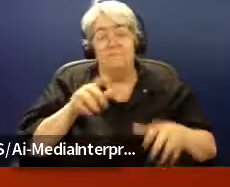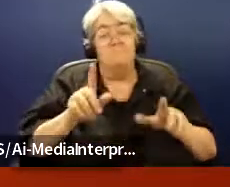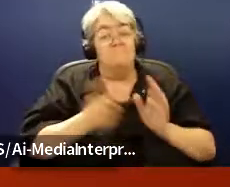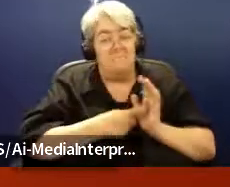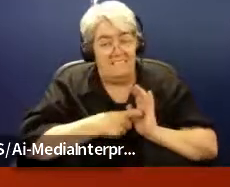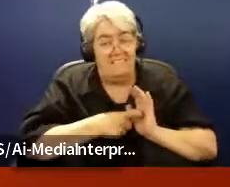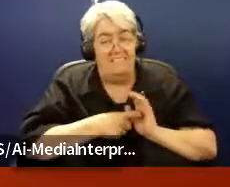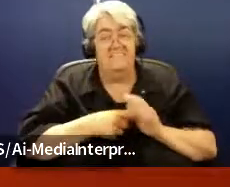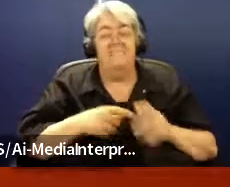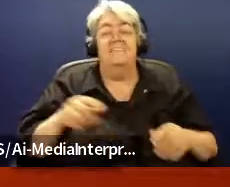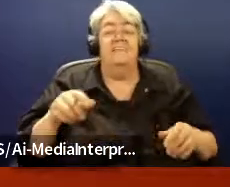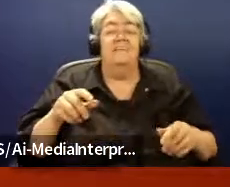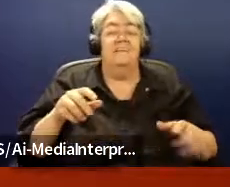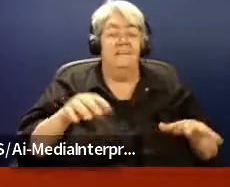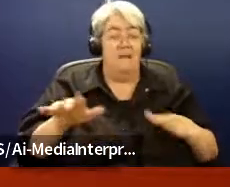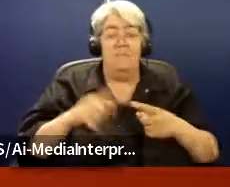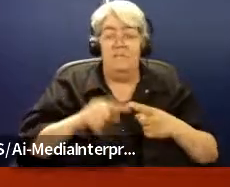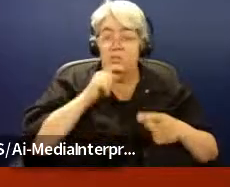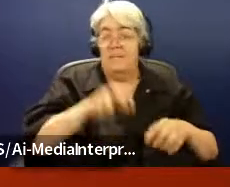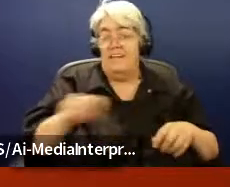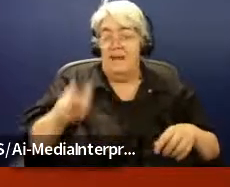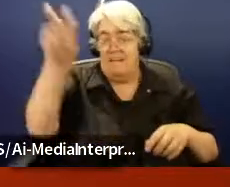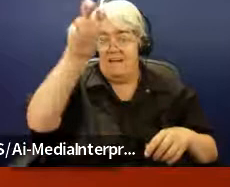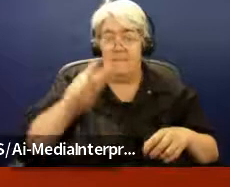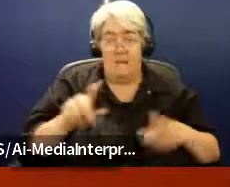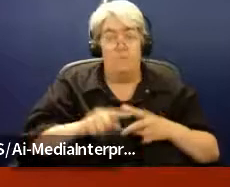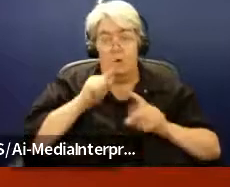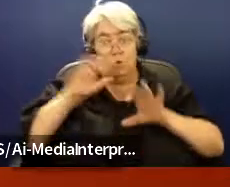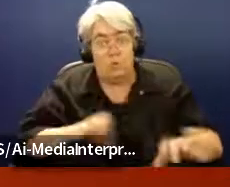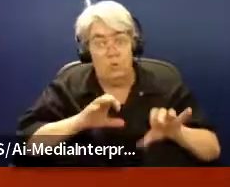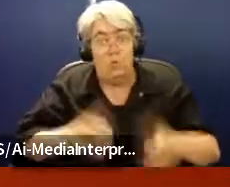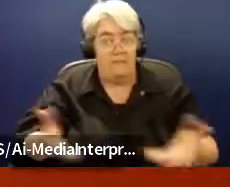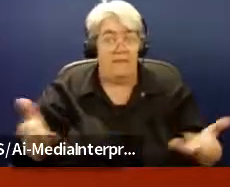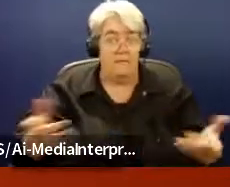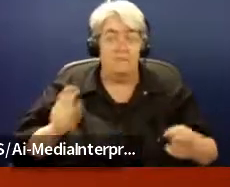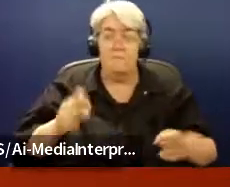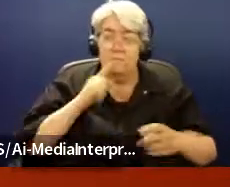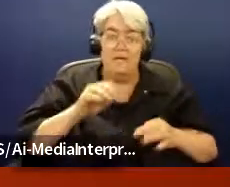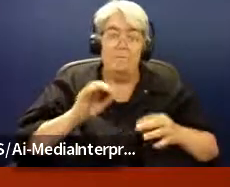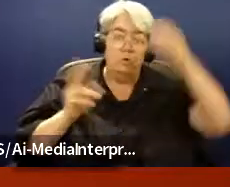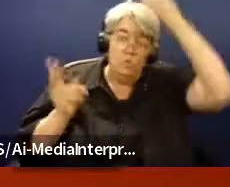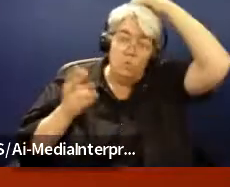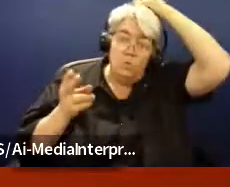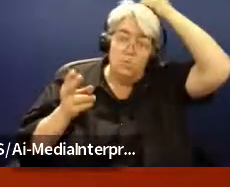… Oh, it works fine with the mouse, that is unacceptable. It has to work fine with the keyboard as well,